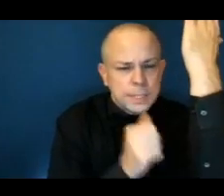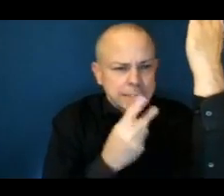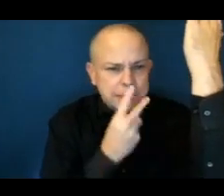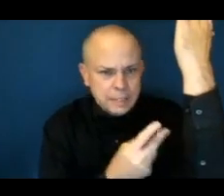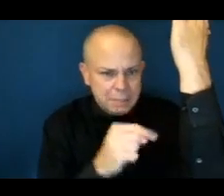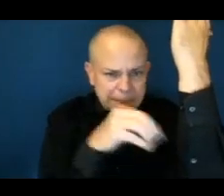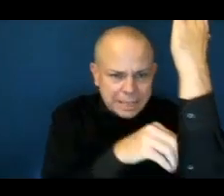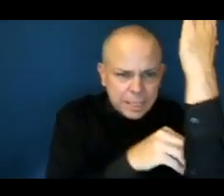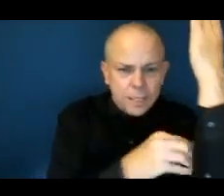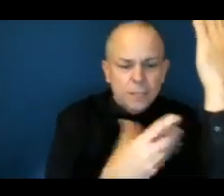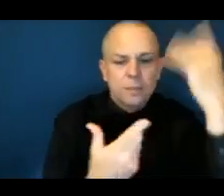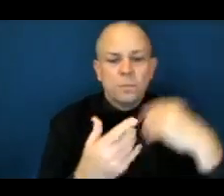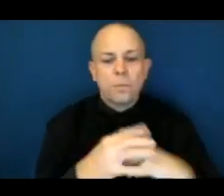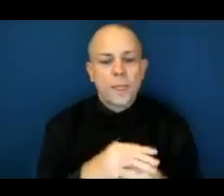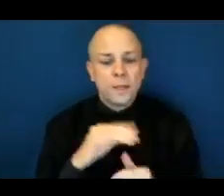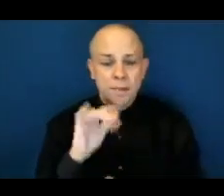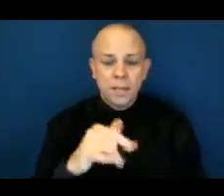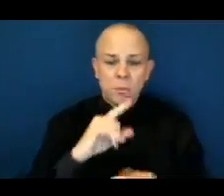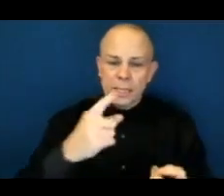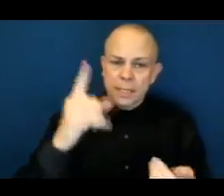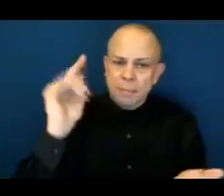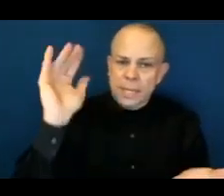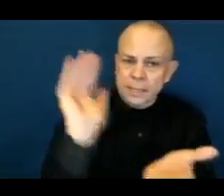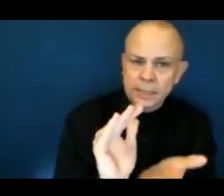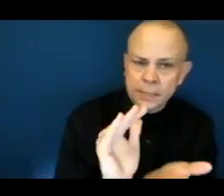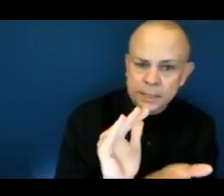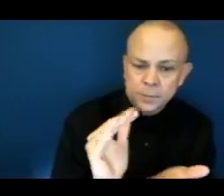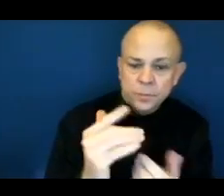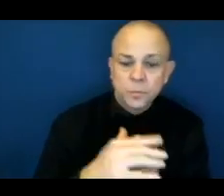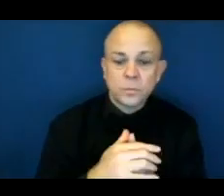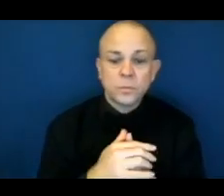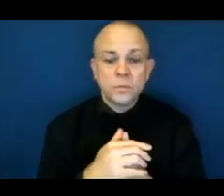lot less of those out there on the fire and we're going to see a lot less smoke